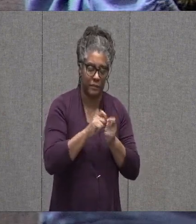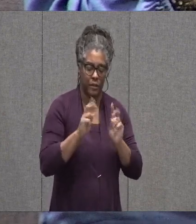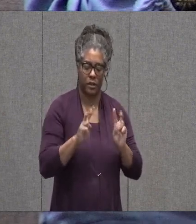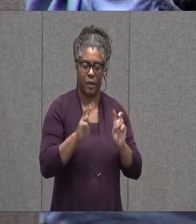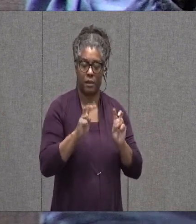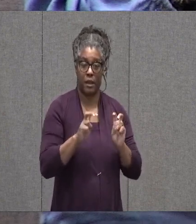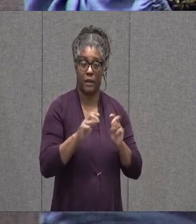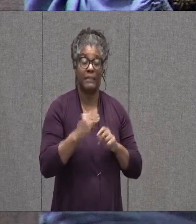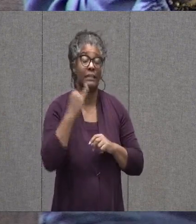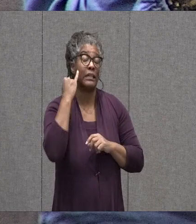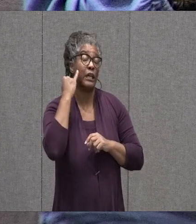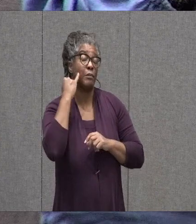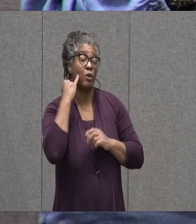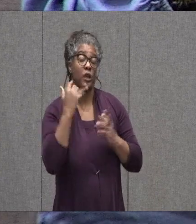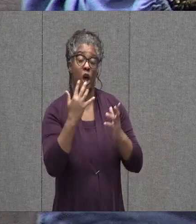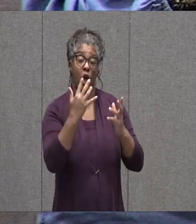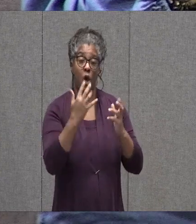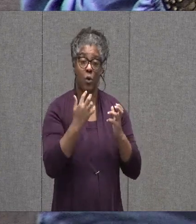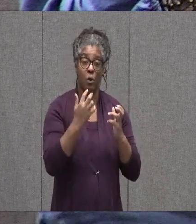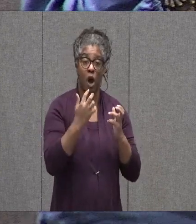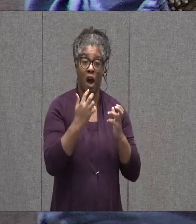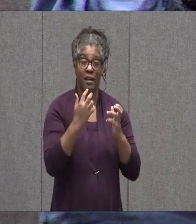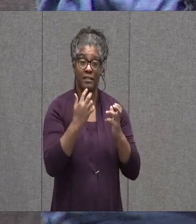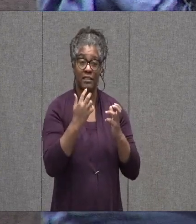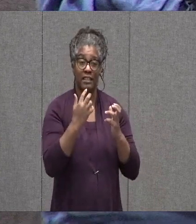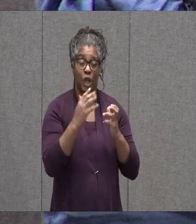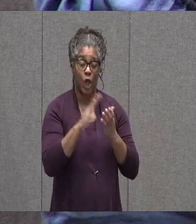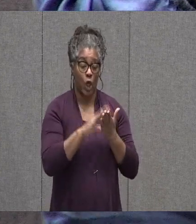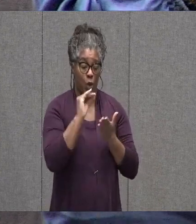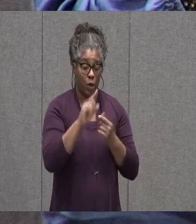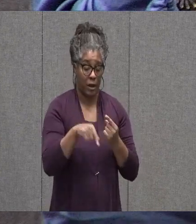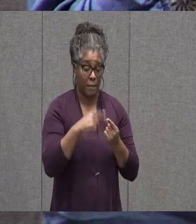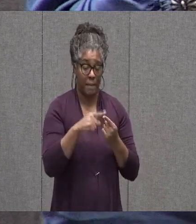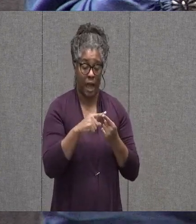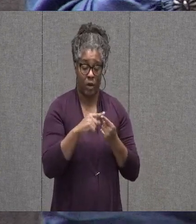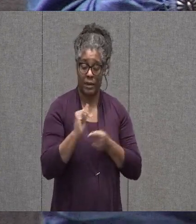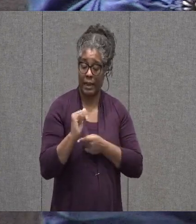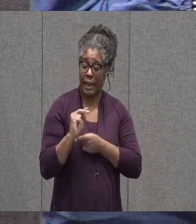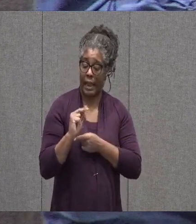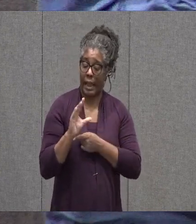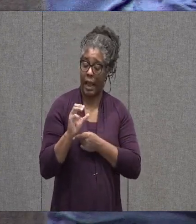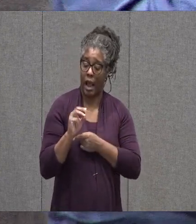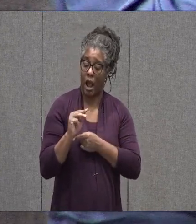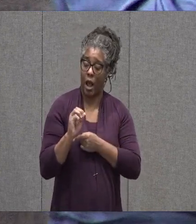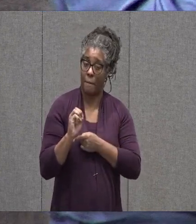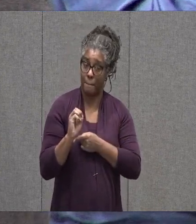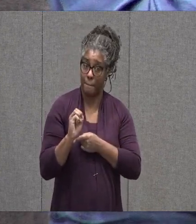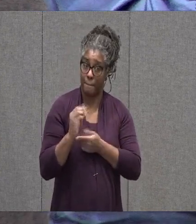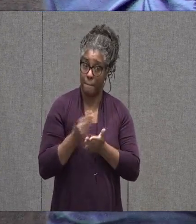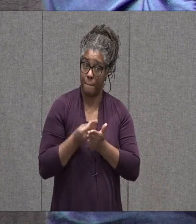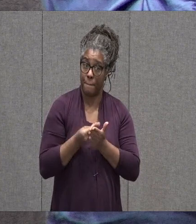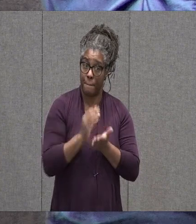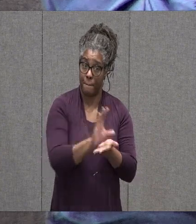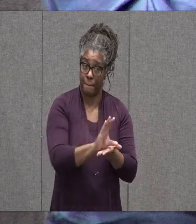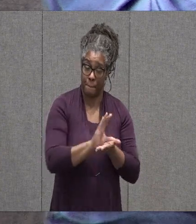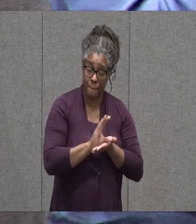is things about income, then I can come here and I can look, and I find the word income,